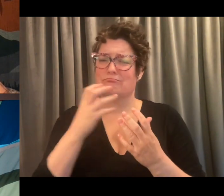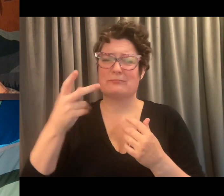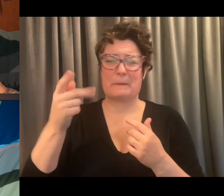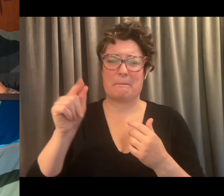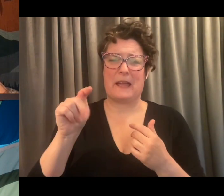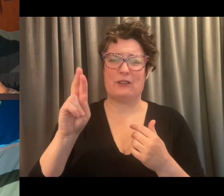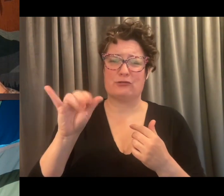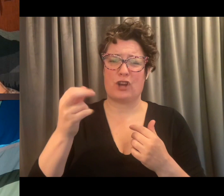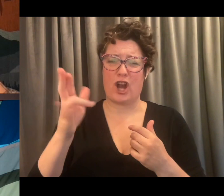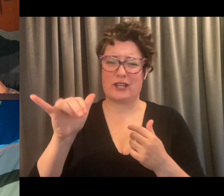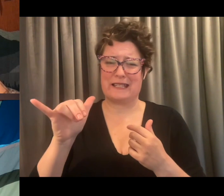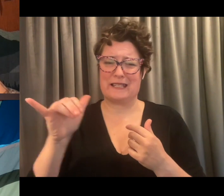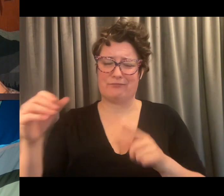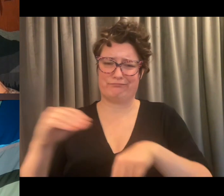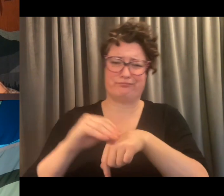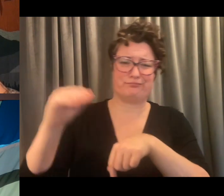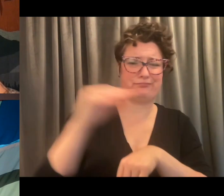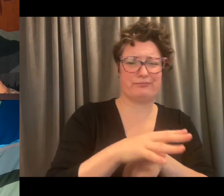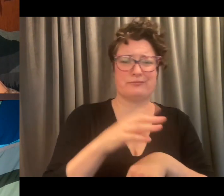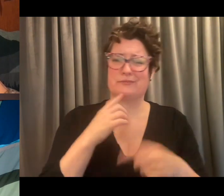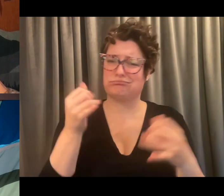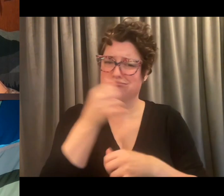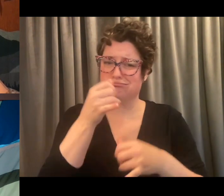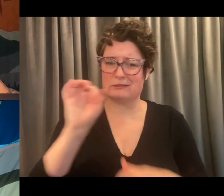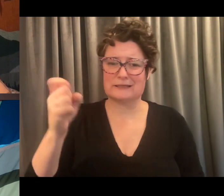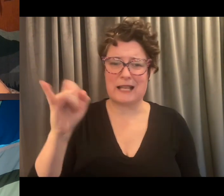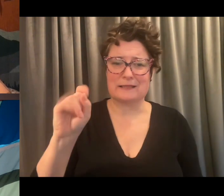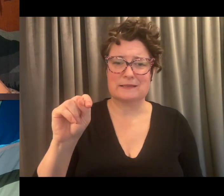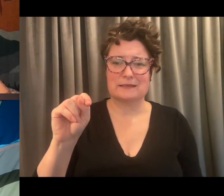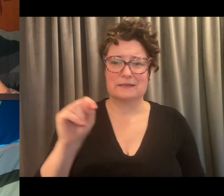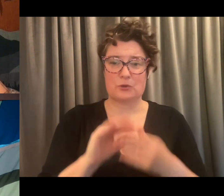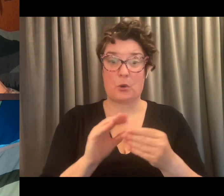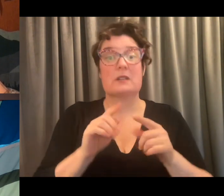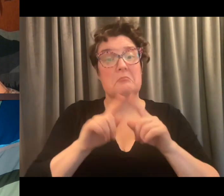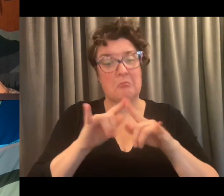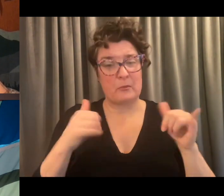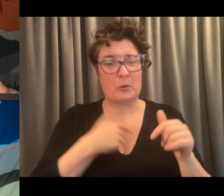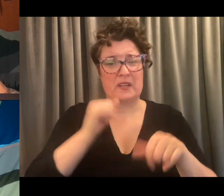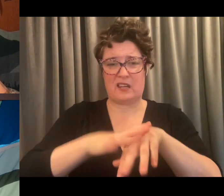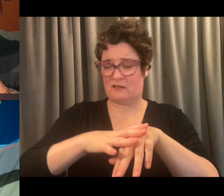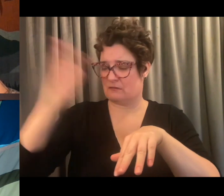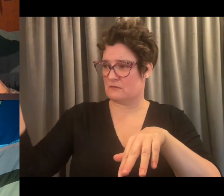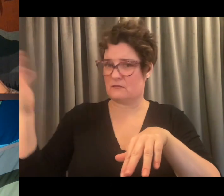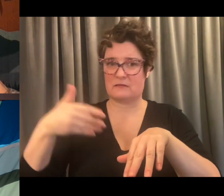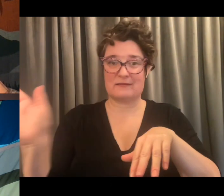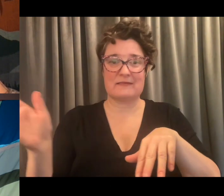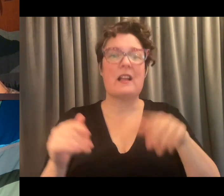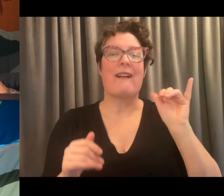But she also, we can interpret her stories to be really, matriarchal and empowering, and she sounds like a badass.